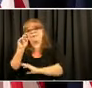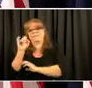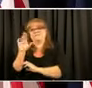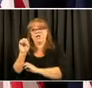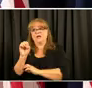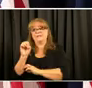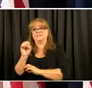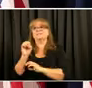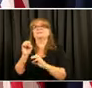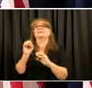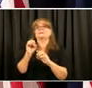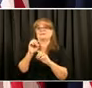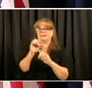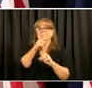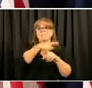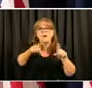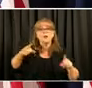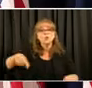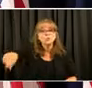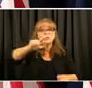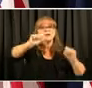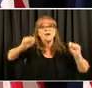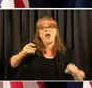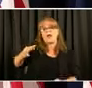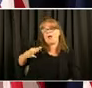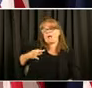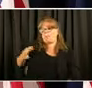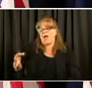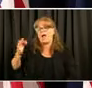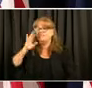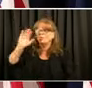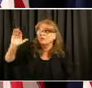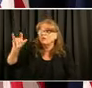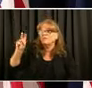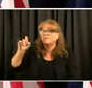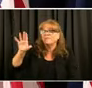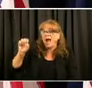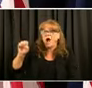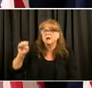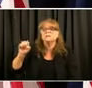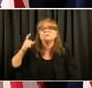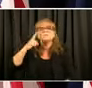is when there's a really big venue that has a specific protocol around it the denver zoo